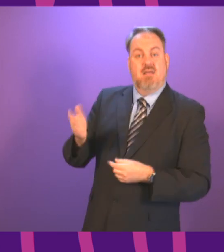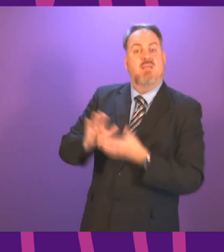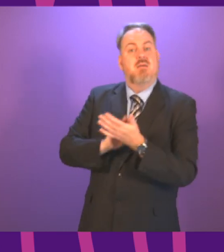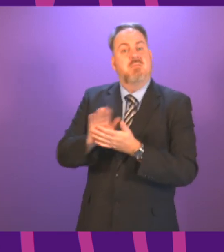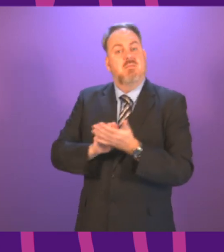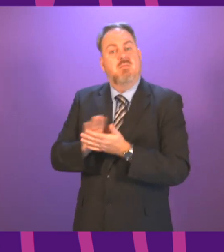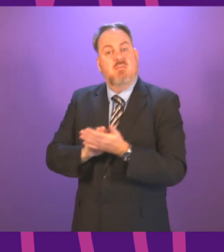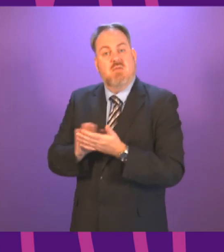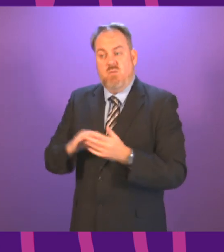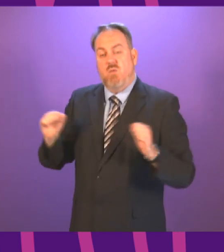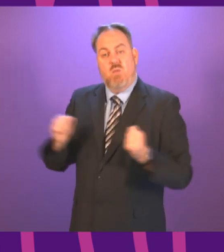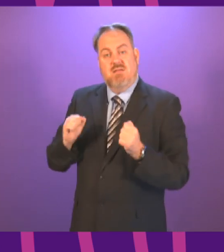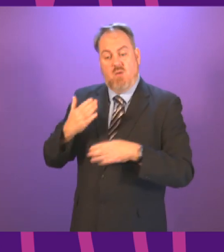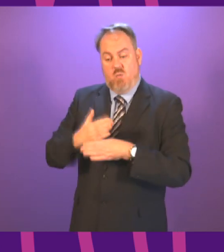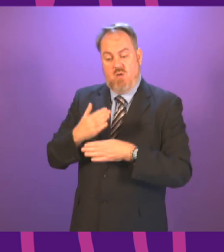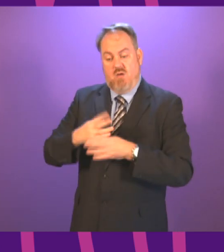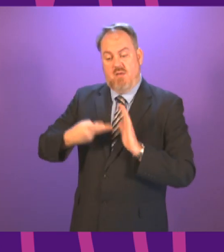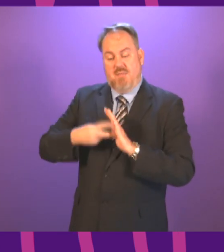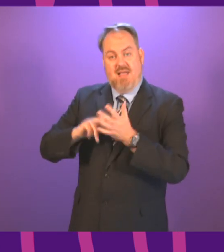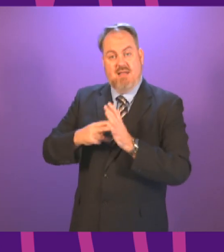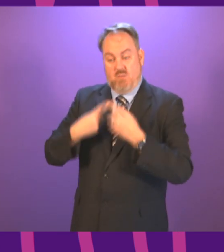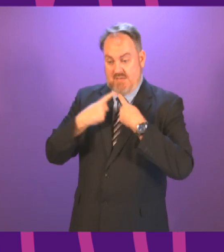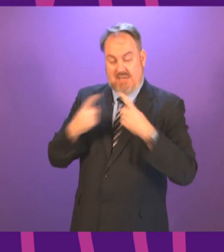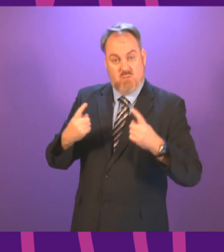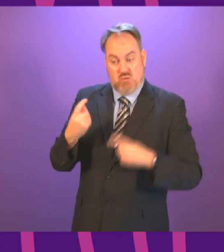A winter workforce plan is currently being finalised and will be published shortly by